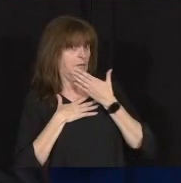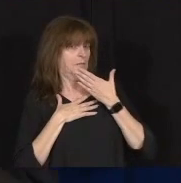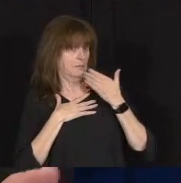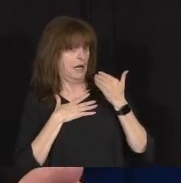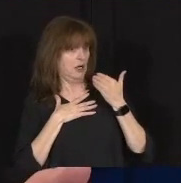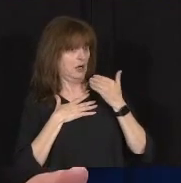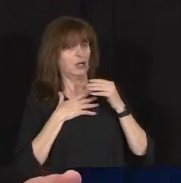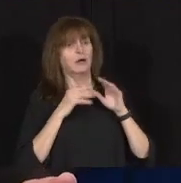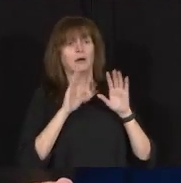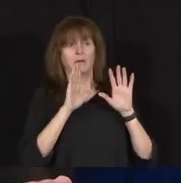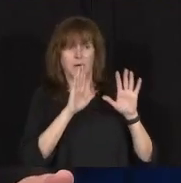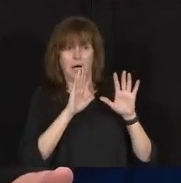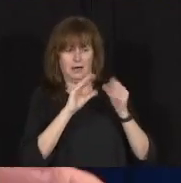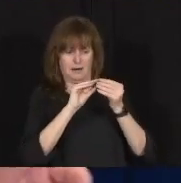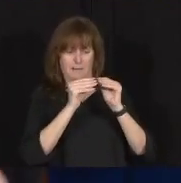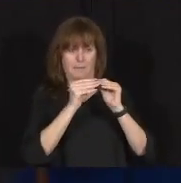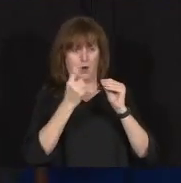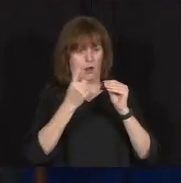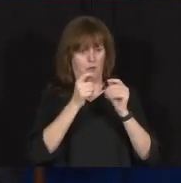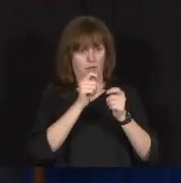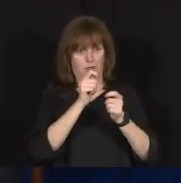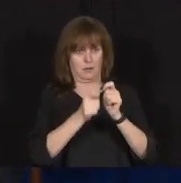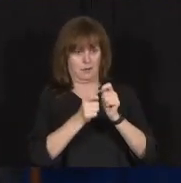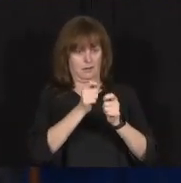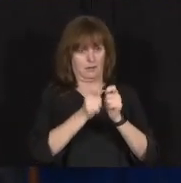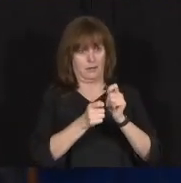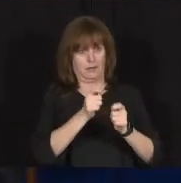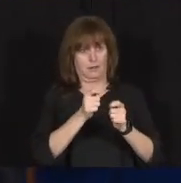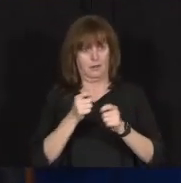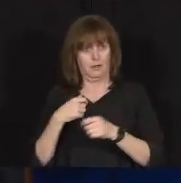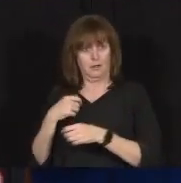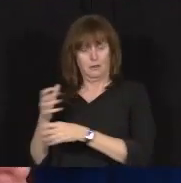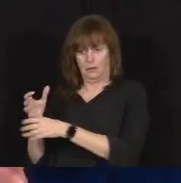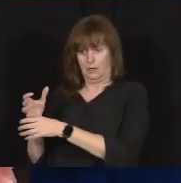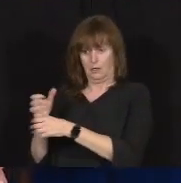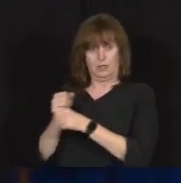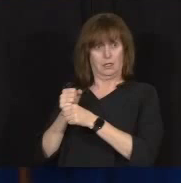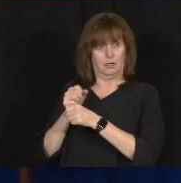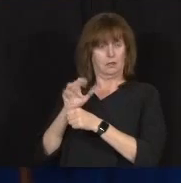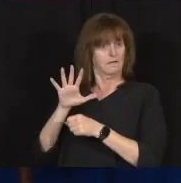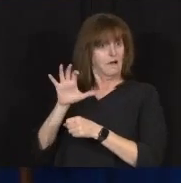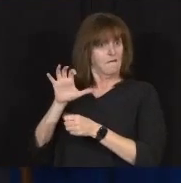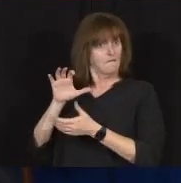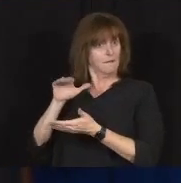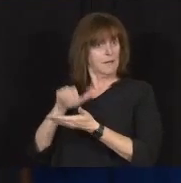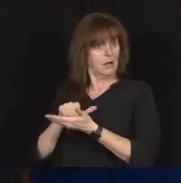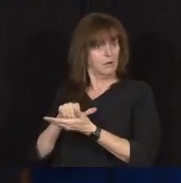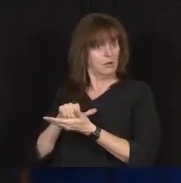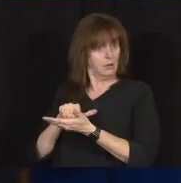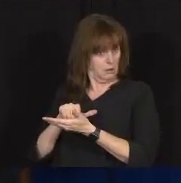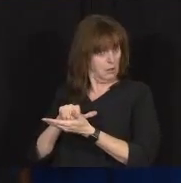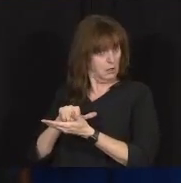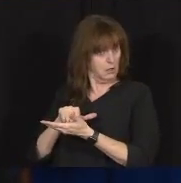We get a shipment of 100,000 masks in, o ne day and it moves the needle. W